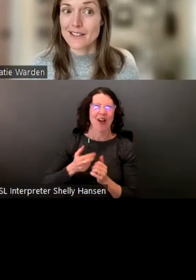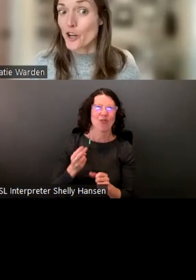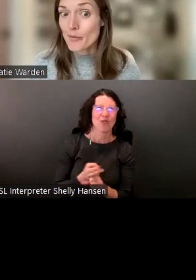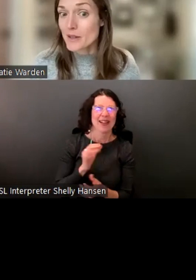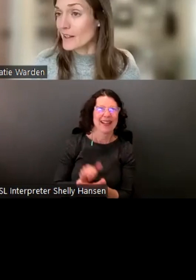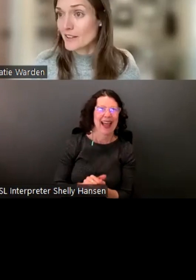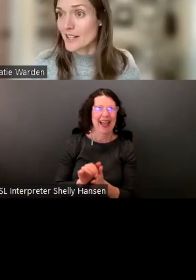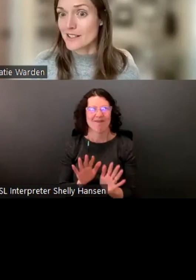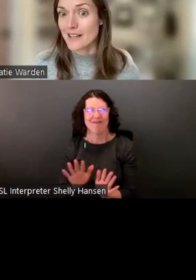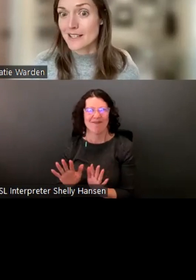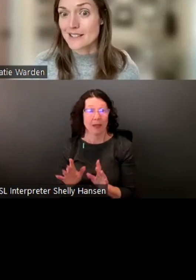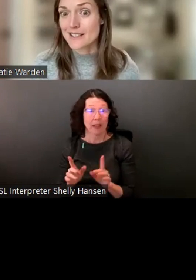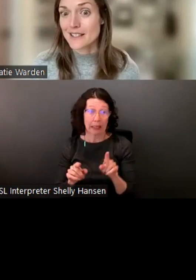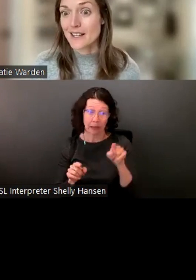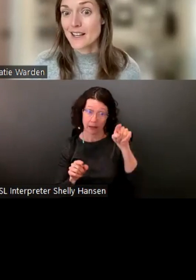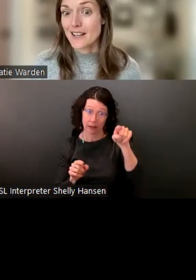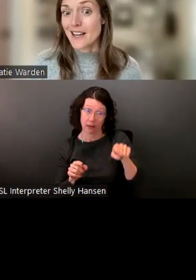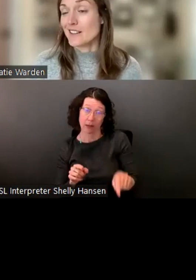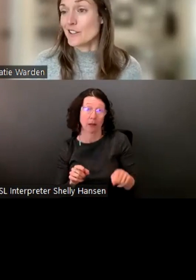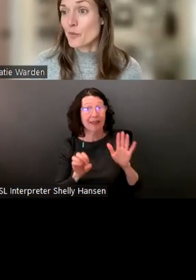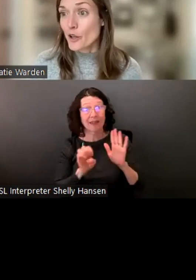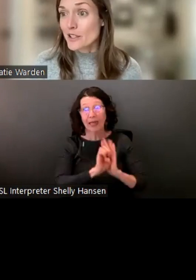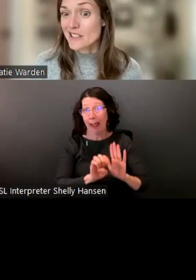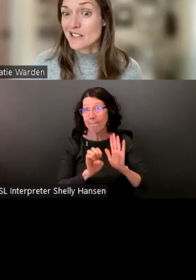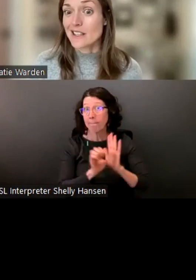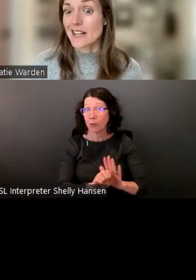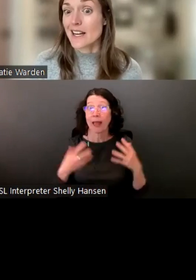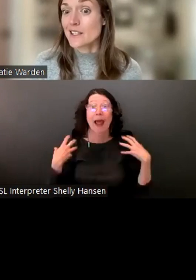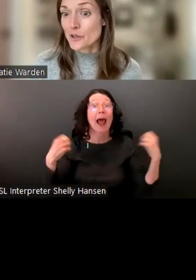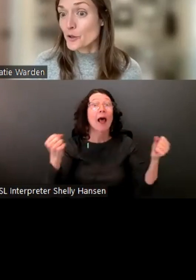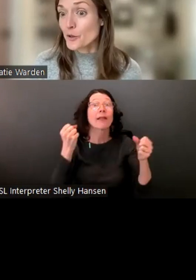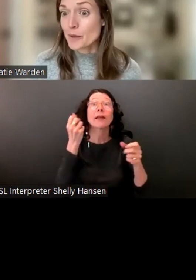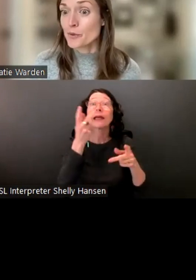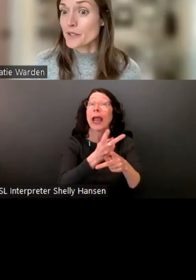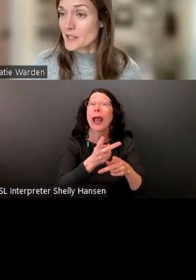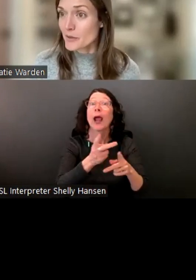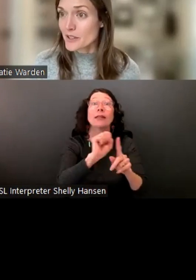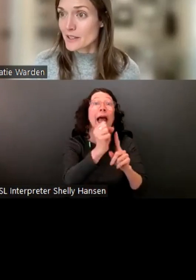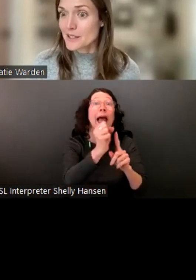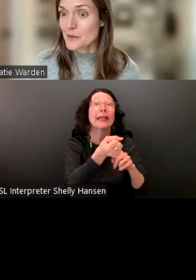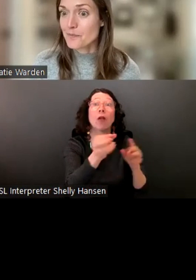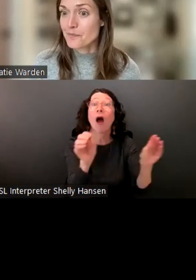that are common in healthcare settings. And these are policies that can exclude people with disabilities.